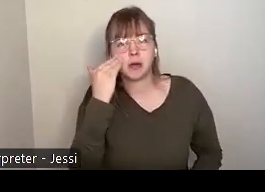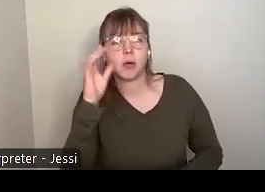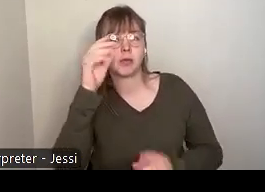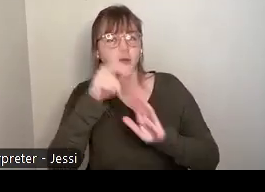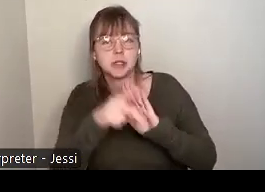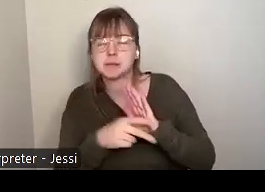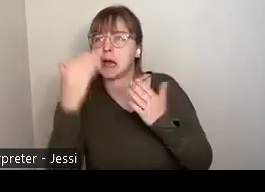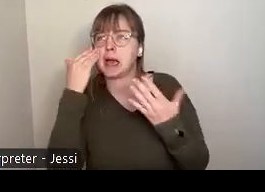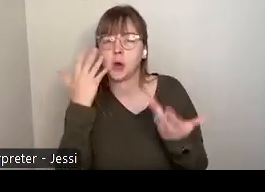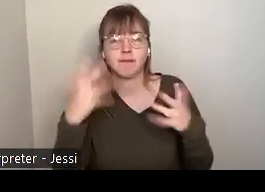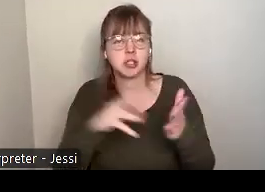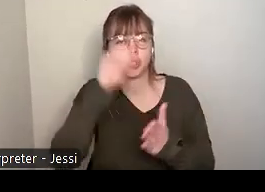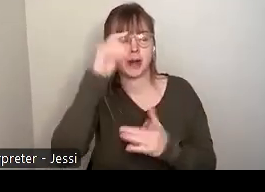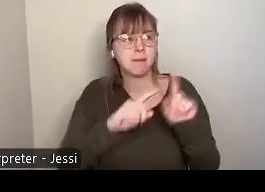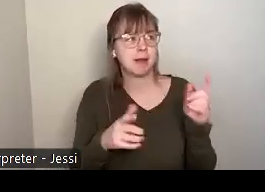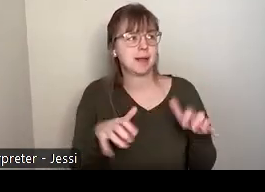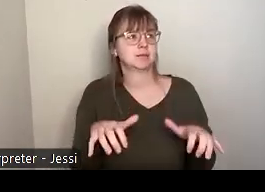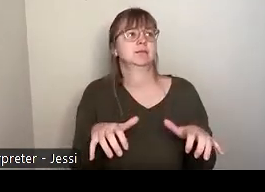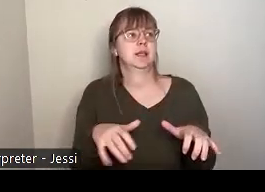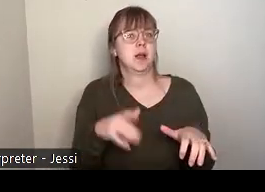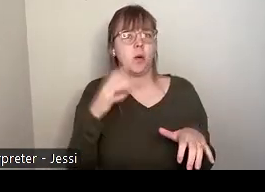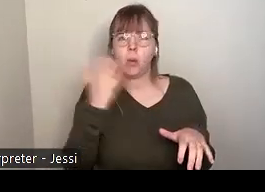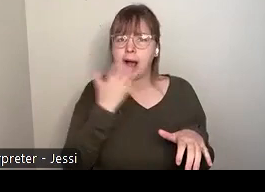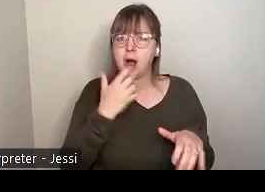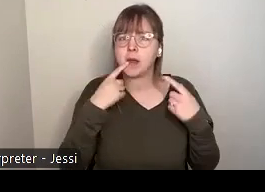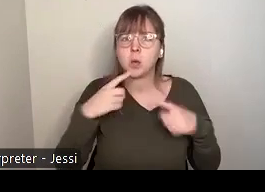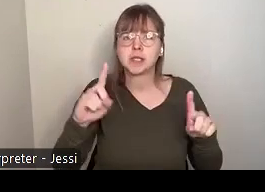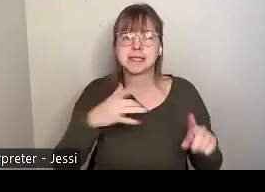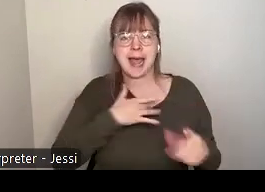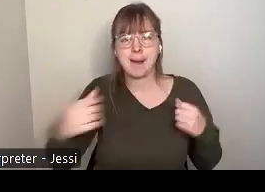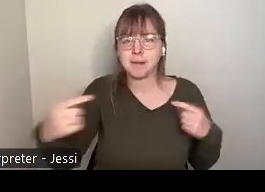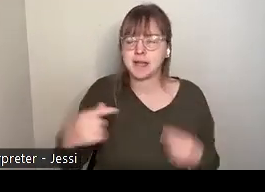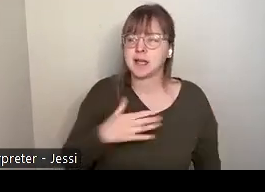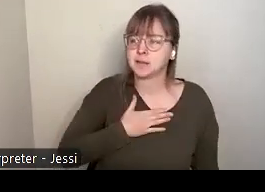I sat there Blown Away a how well it works B how hard it is to do in the moment especially under